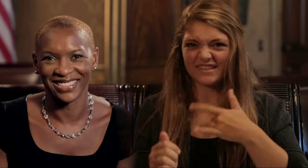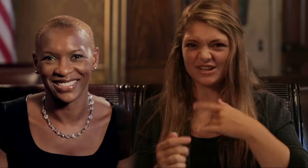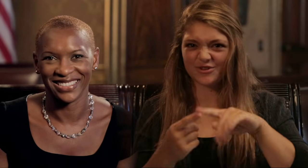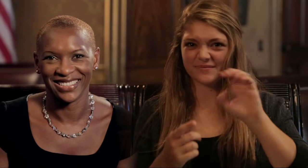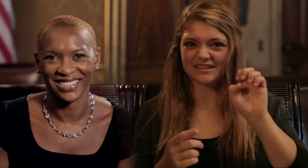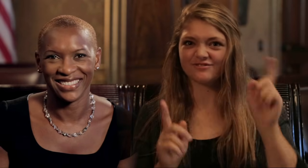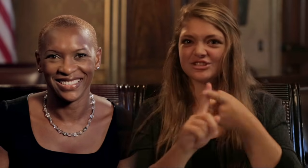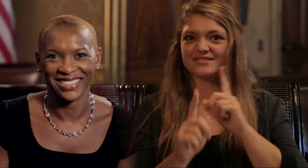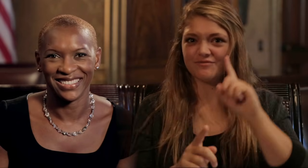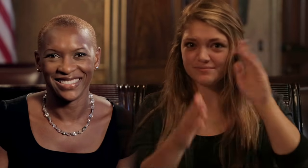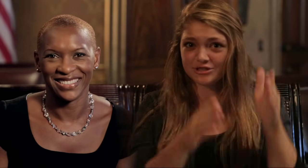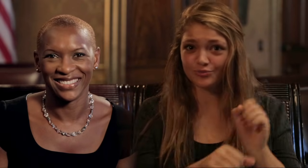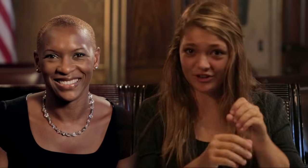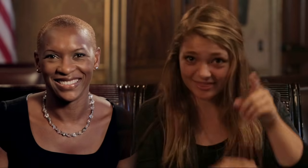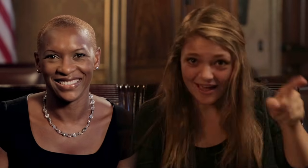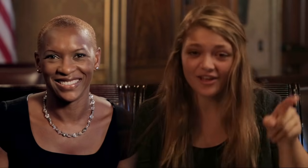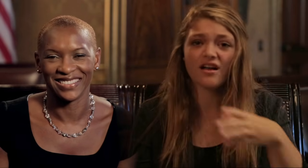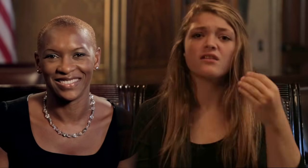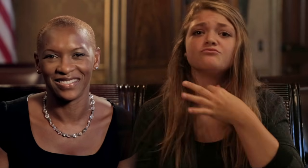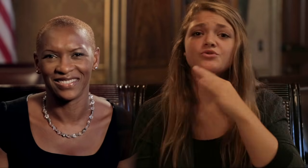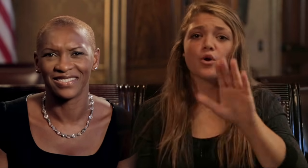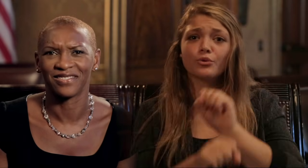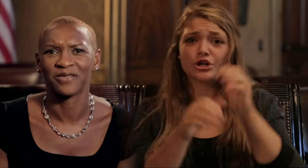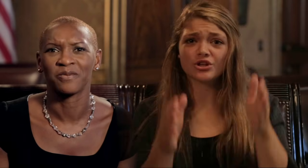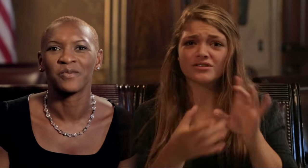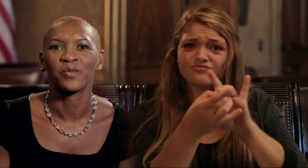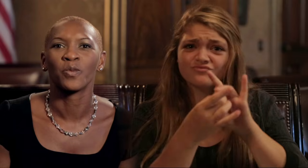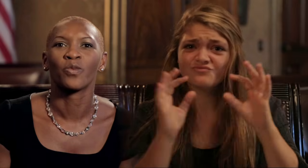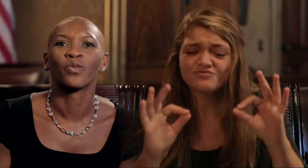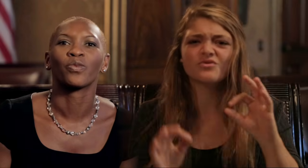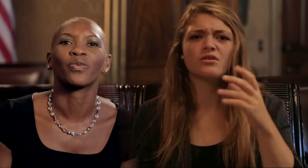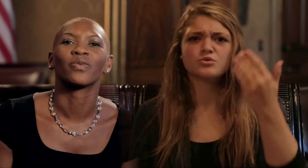How does it feel to be the first deaf person to work there, and how do you get along with your colleagues?